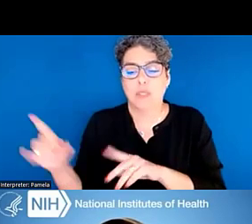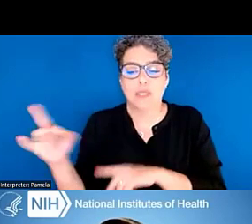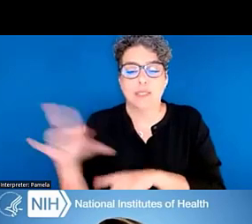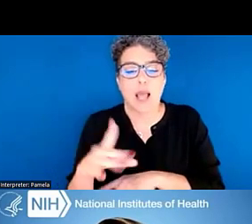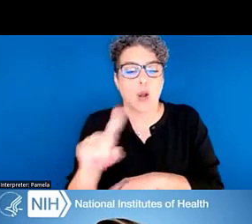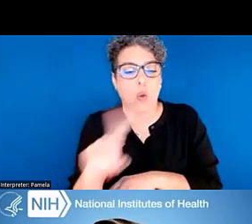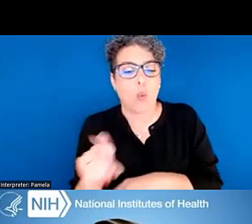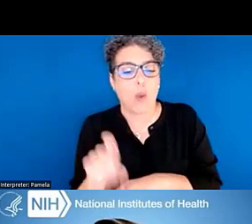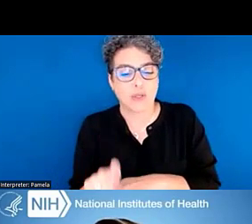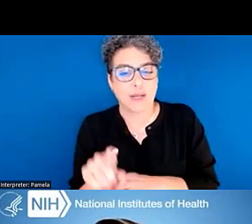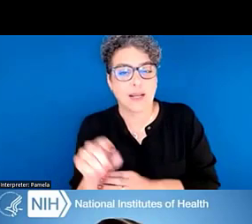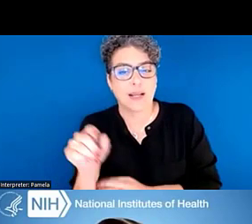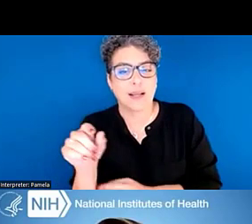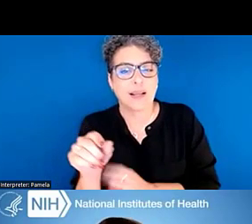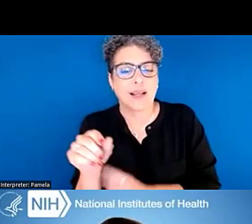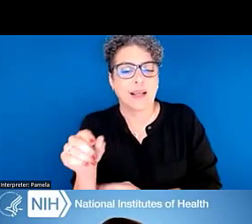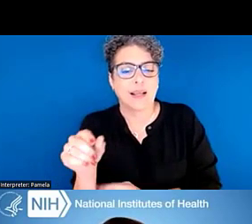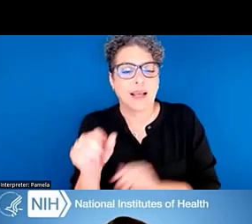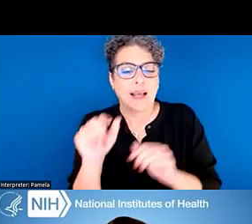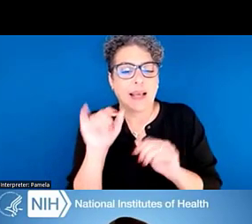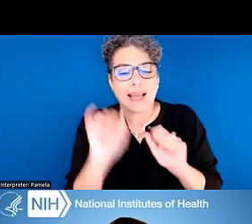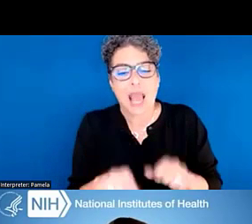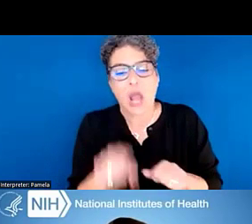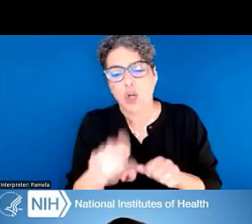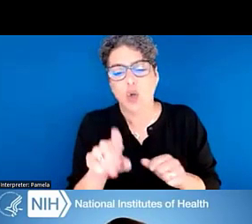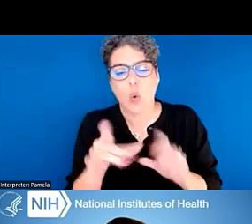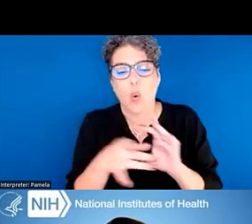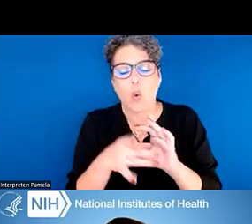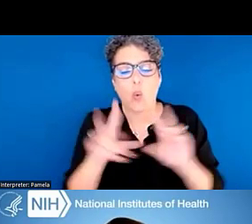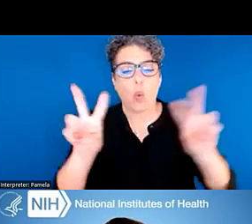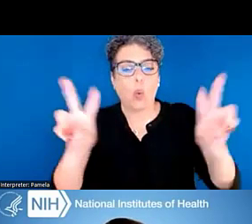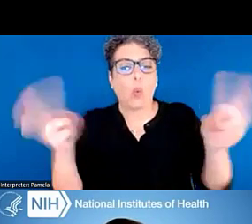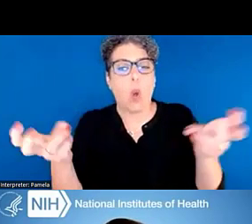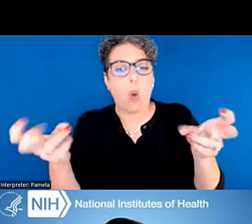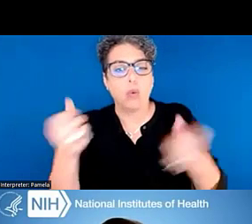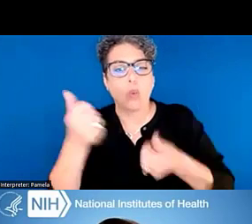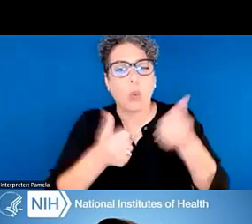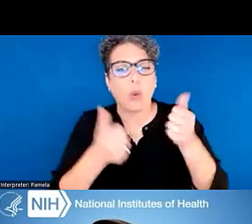if we could quote the policy or the regulation surrounding this,